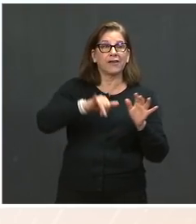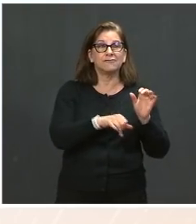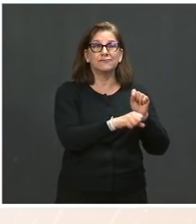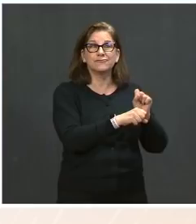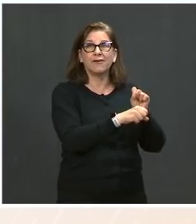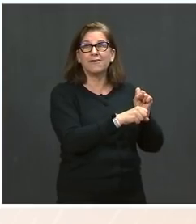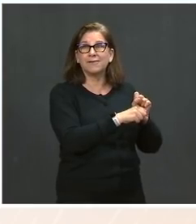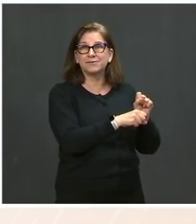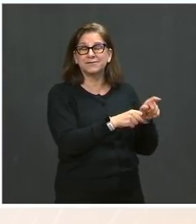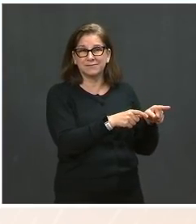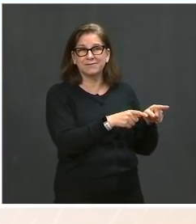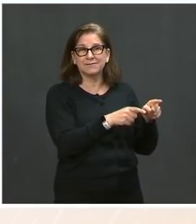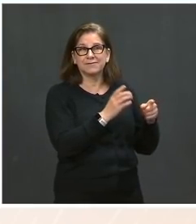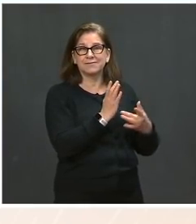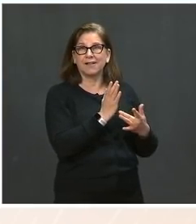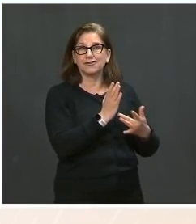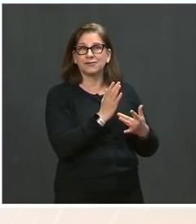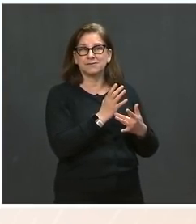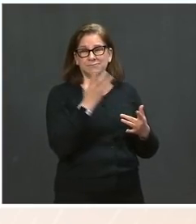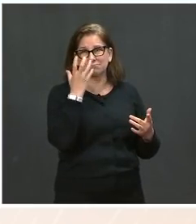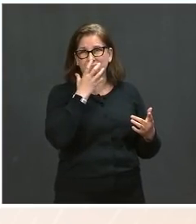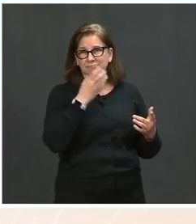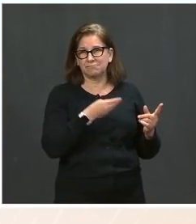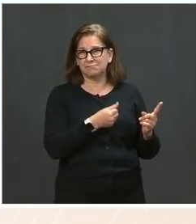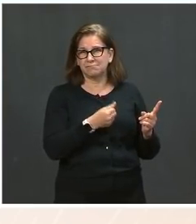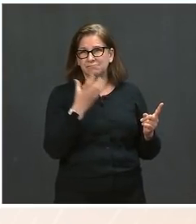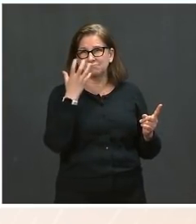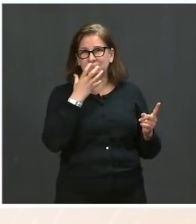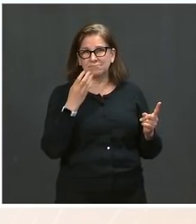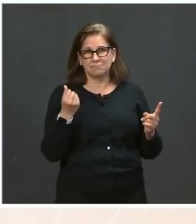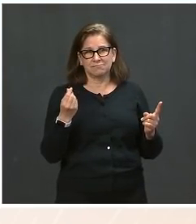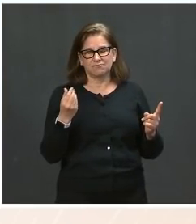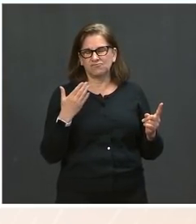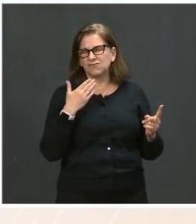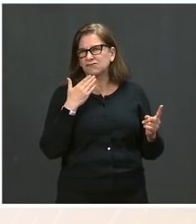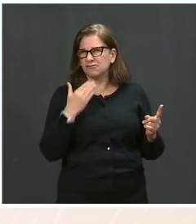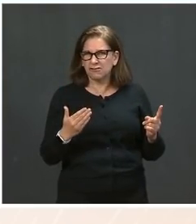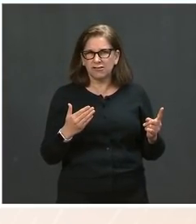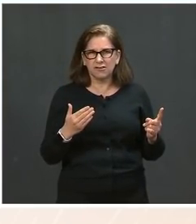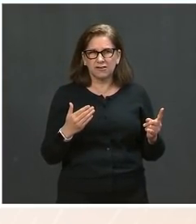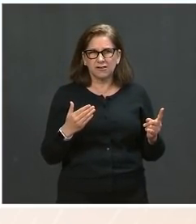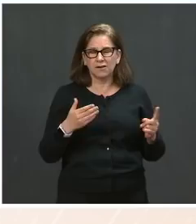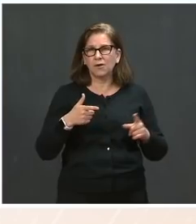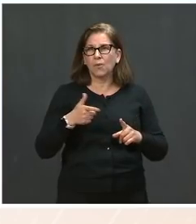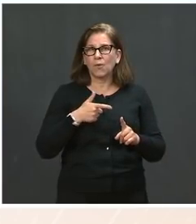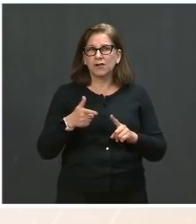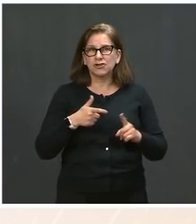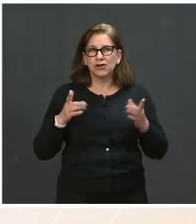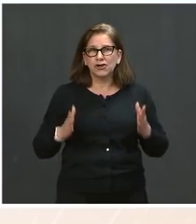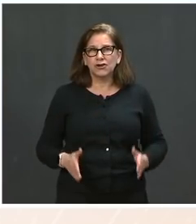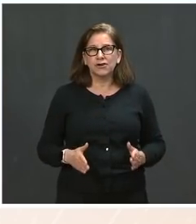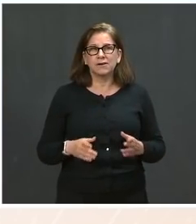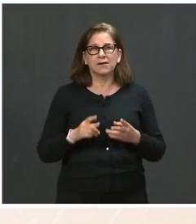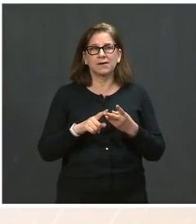are good-paying jobs. Those are jobs that are going to be for welders and sheet metal workers and all of the trades.